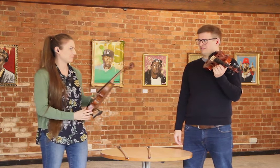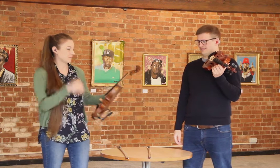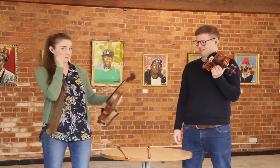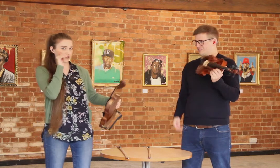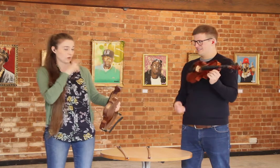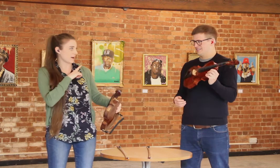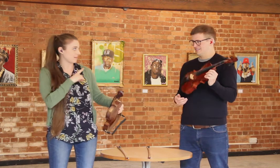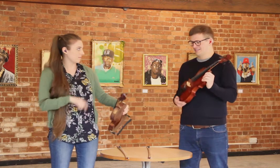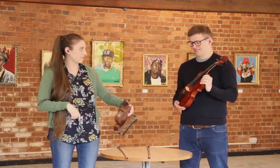Do you know why?